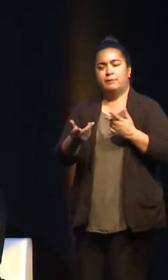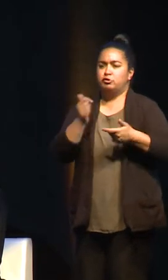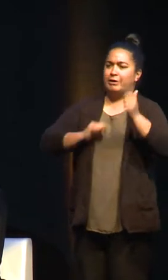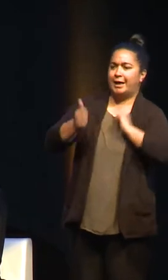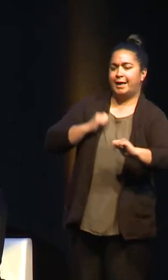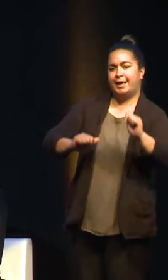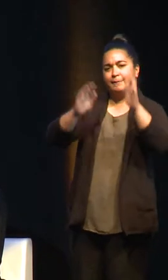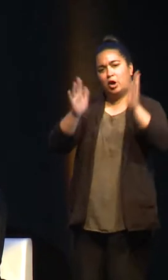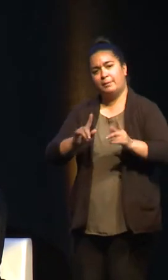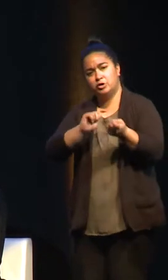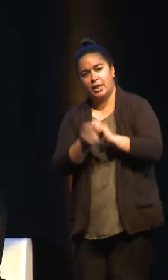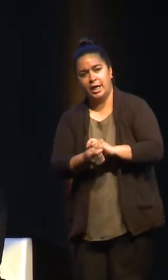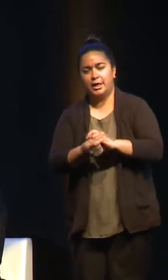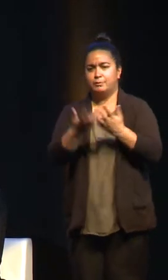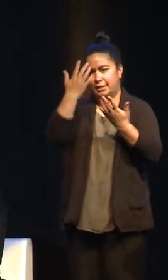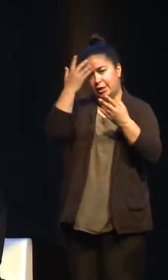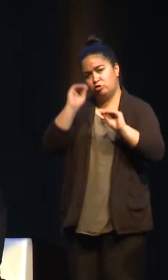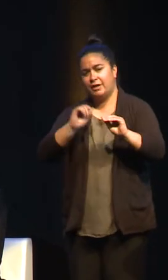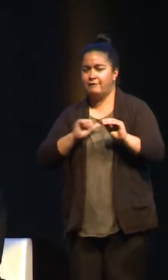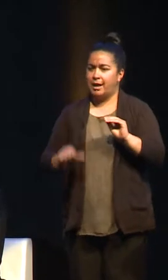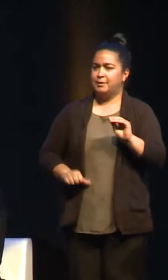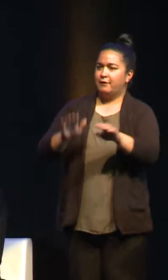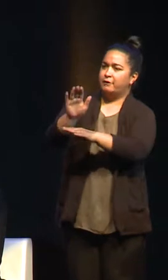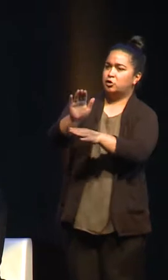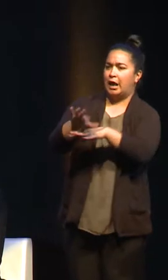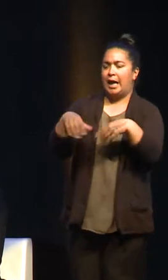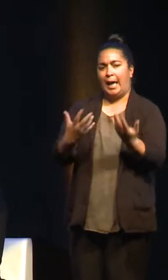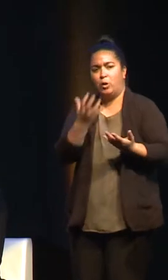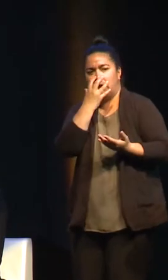to help educate farmers about what's ahead, how different guesses work and what the effects